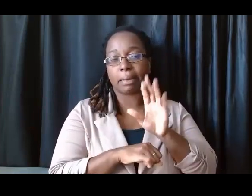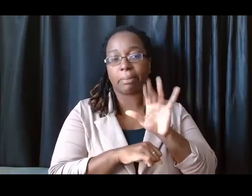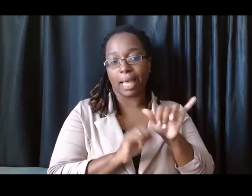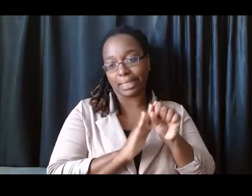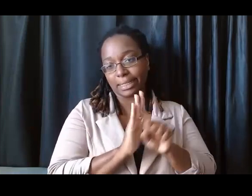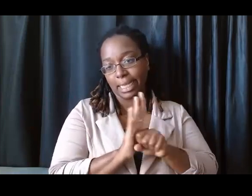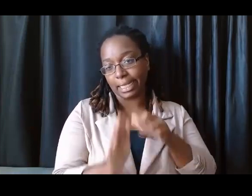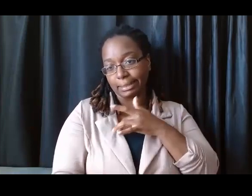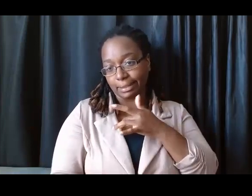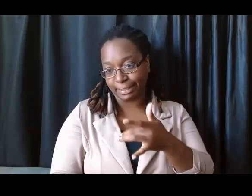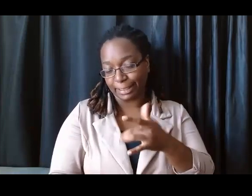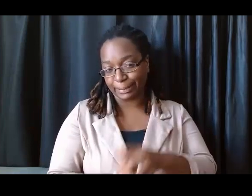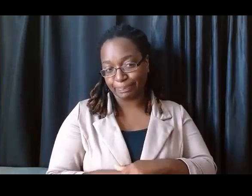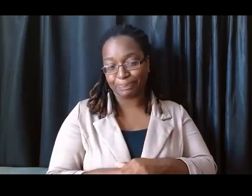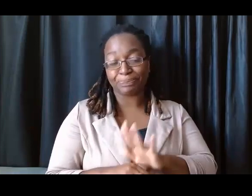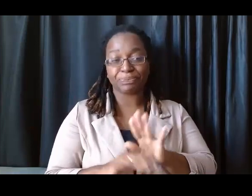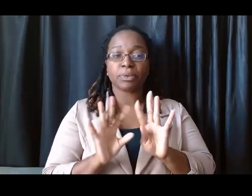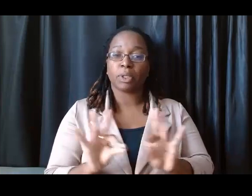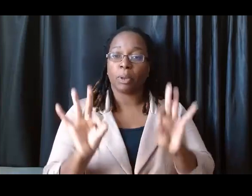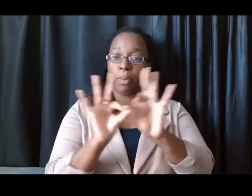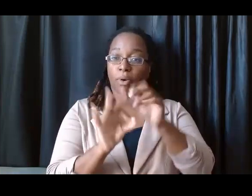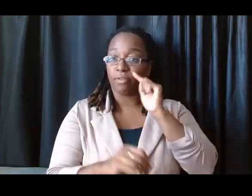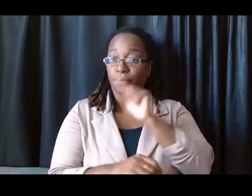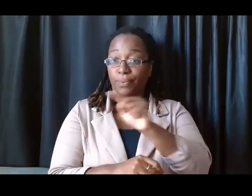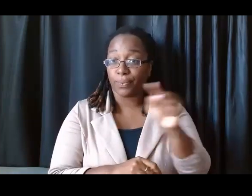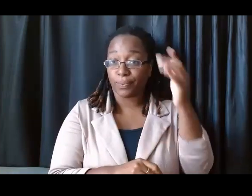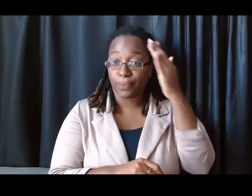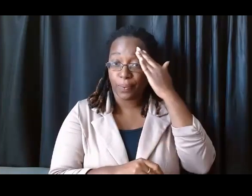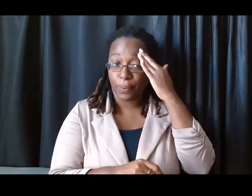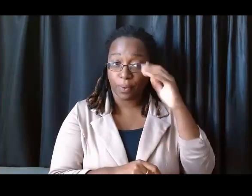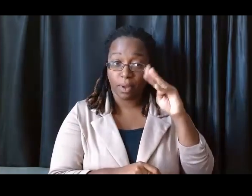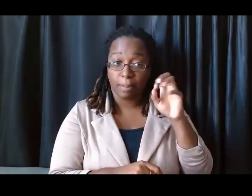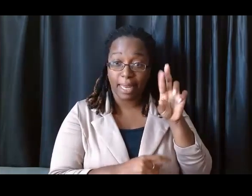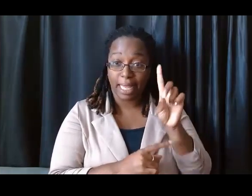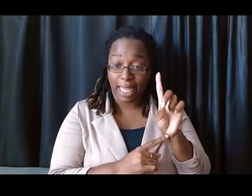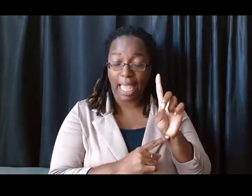So what's important to know from that is that Medicaid is very different from state to state.